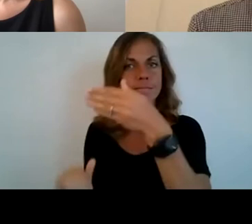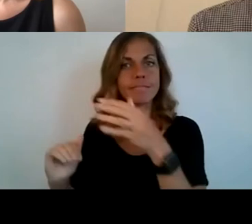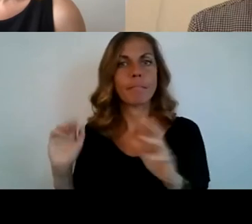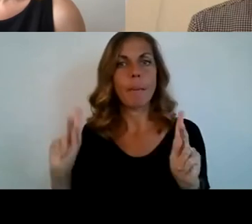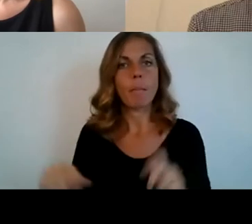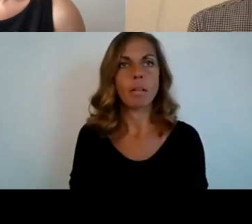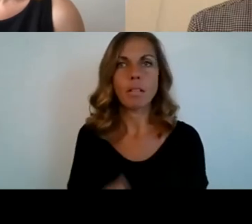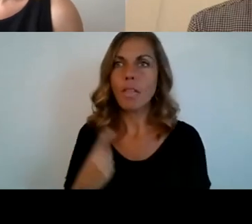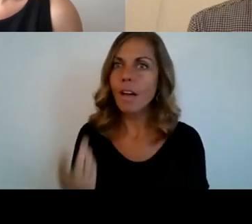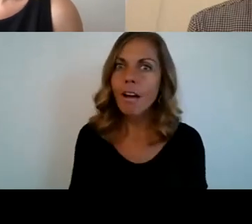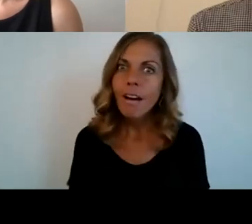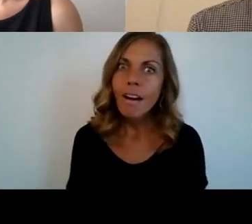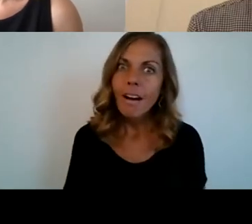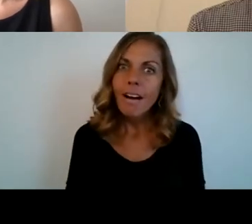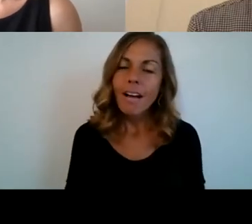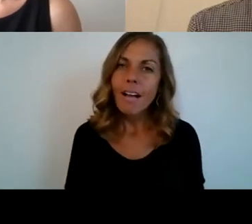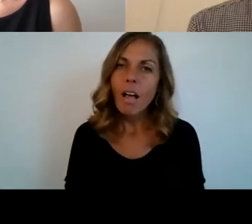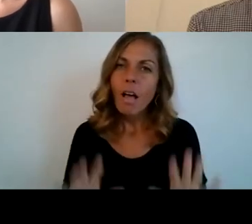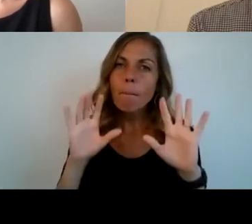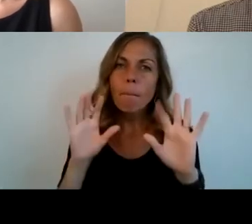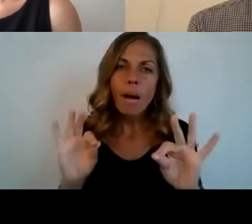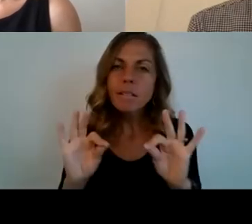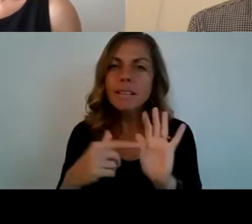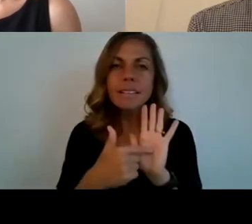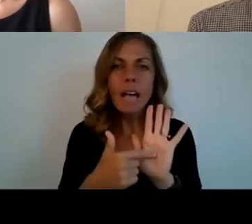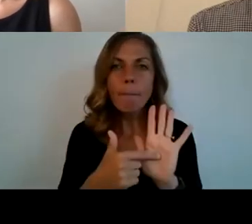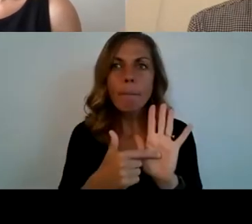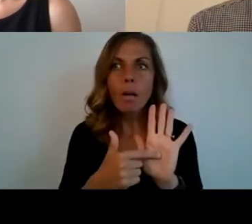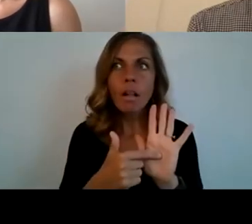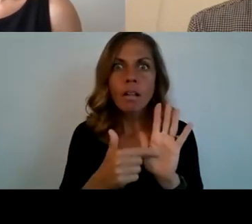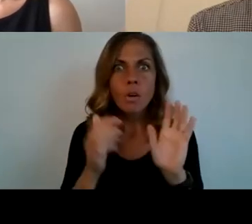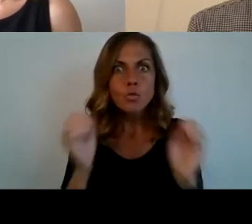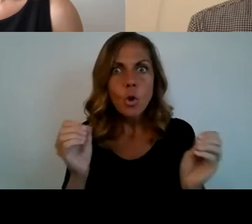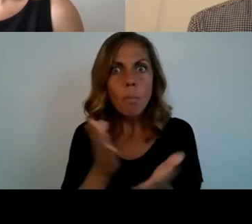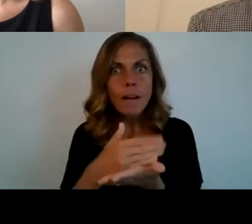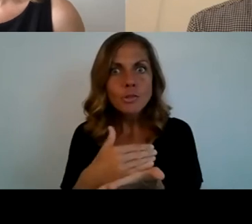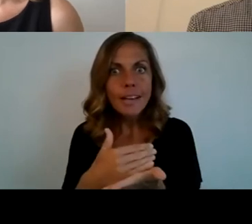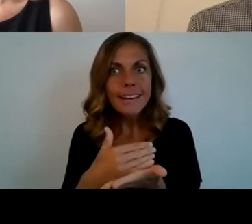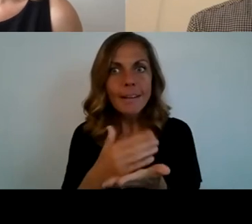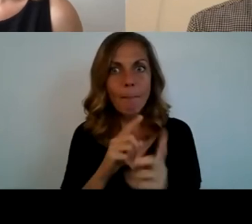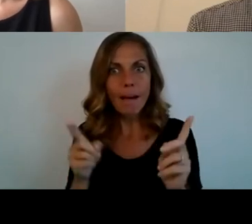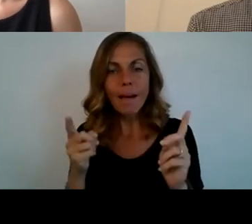what a perfect example of a totally budget-less effort. And a way, also, to propagate ally